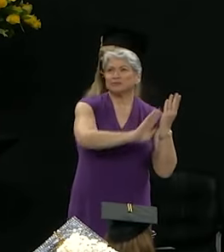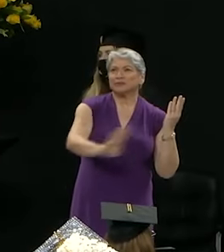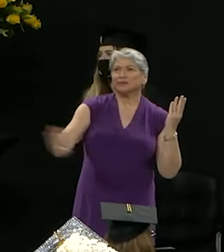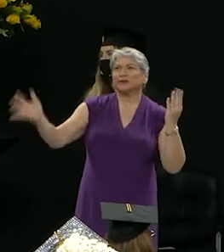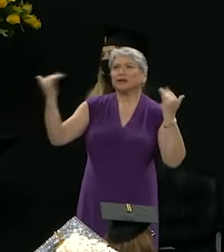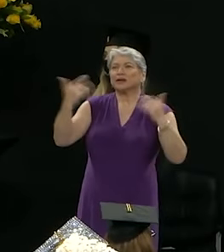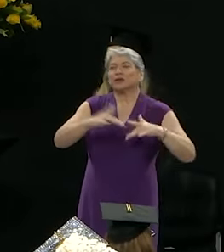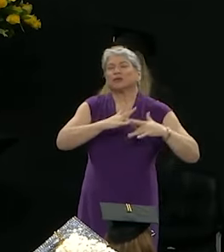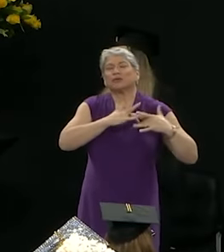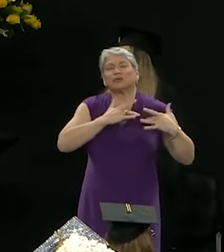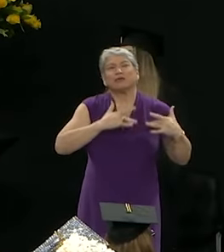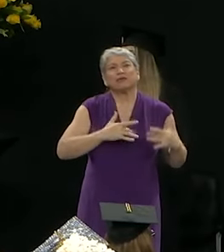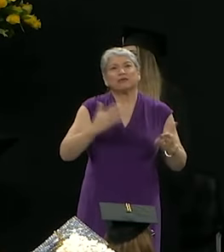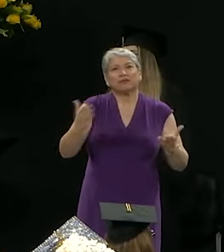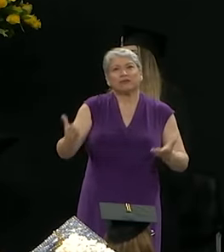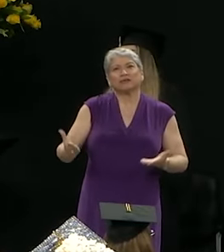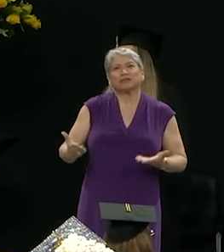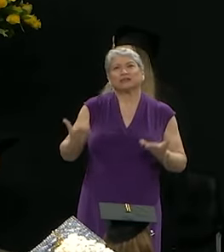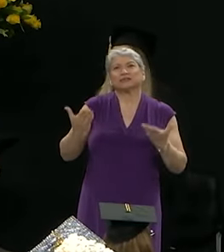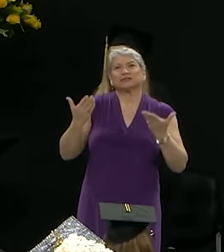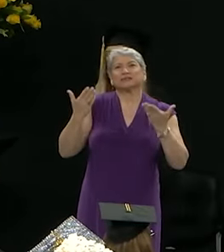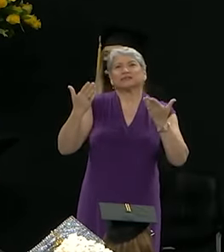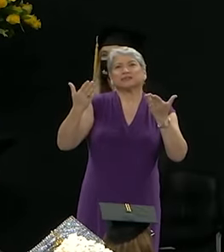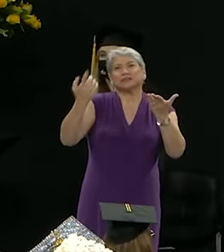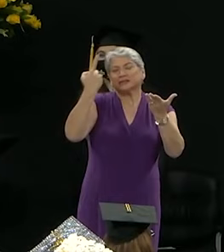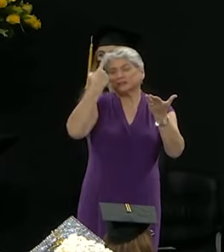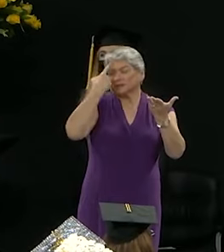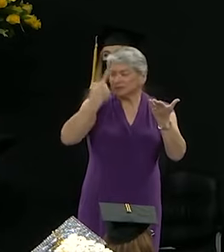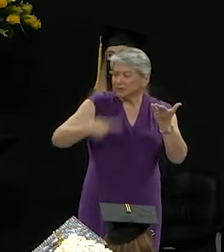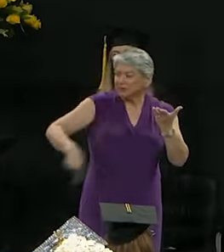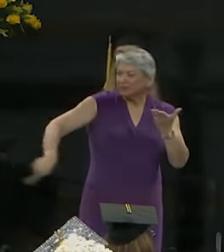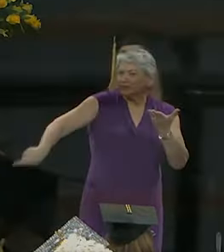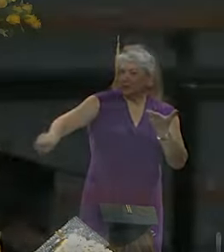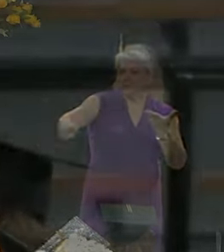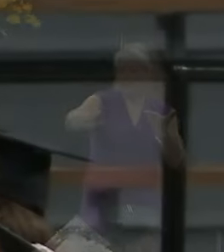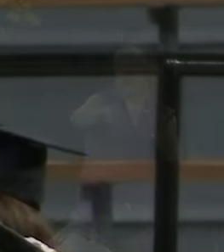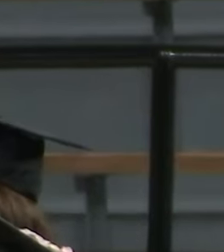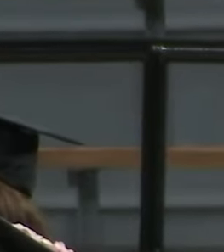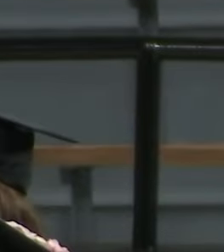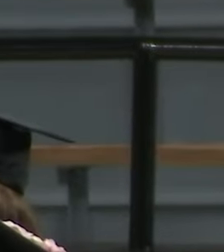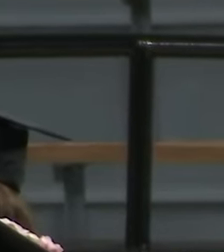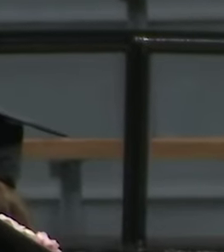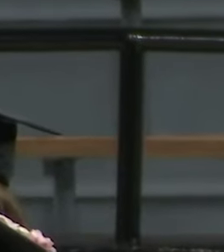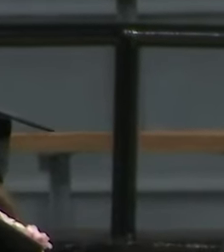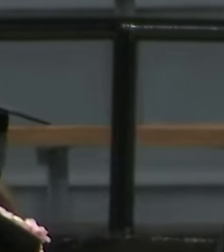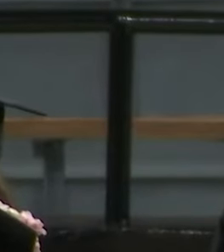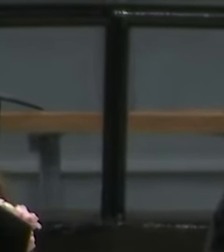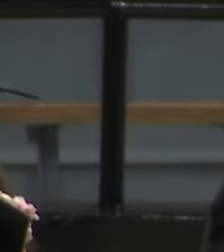Now our hearts lift ever to thee,